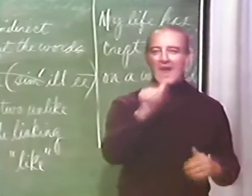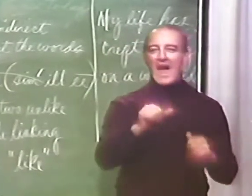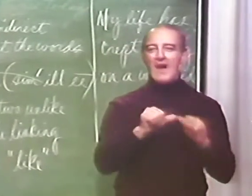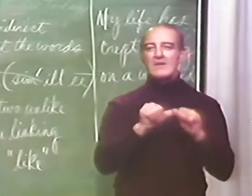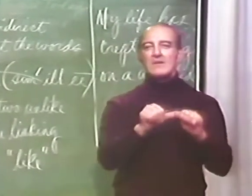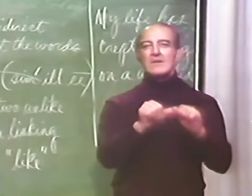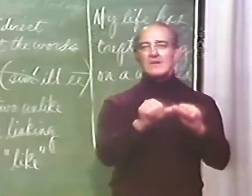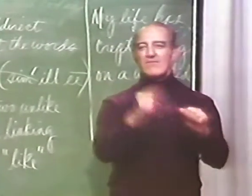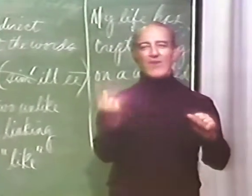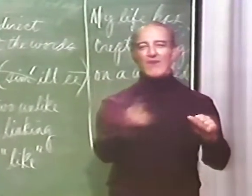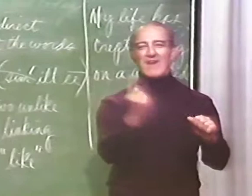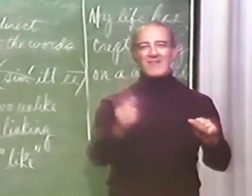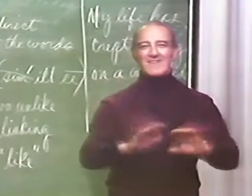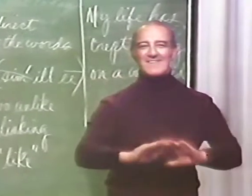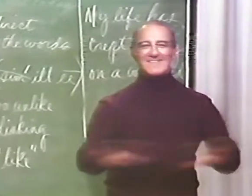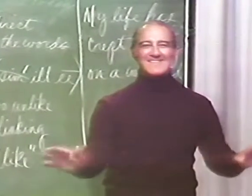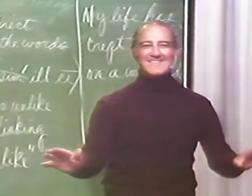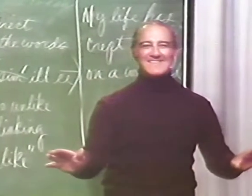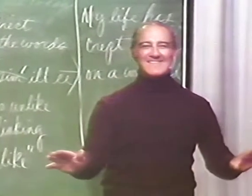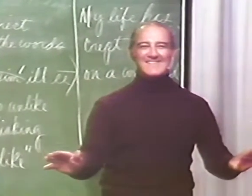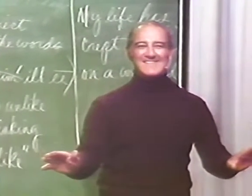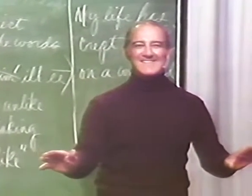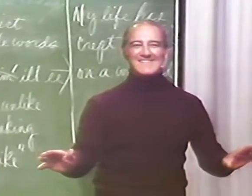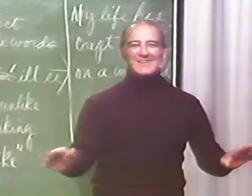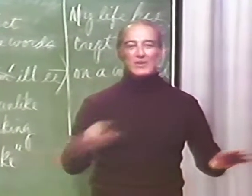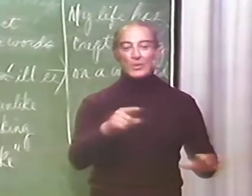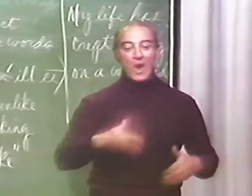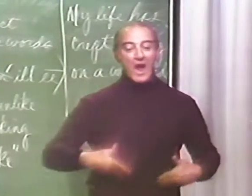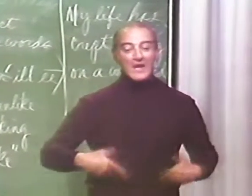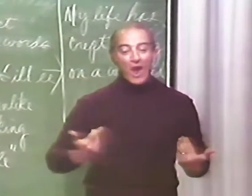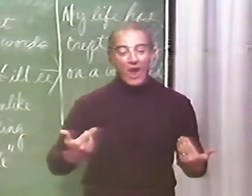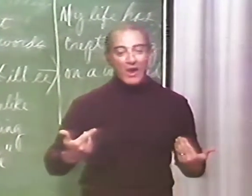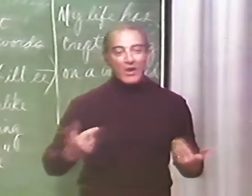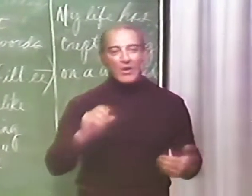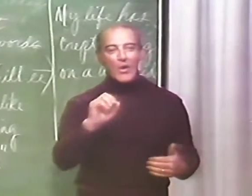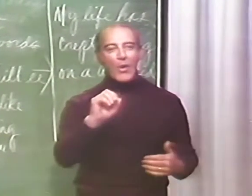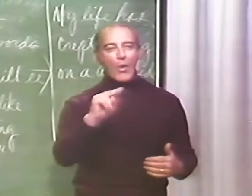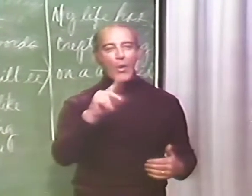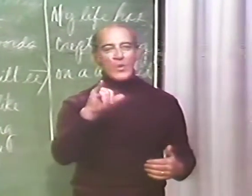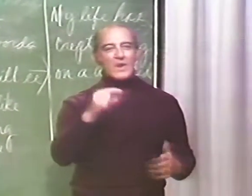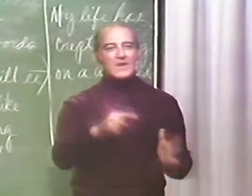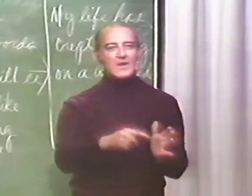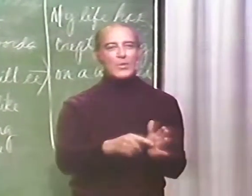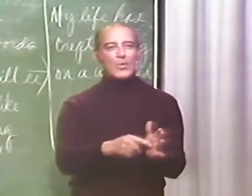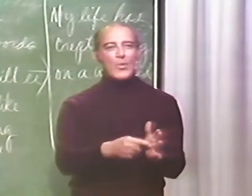LAST. MMM. YOUTH WILL NOT...FOREVER.